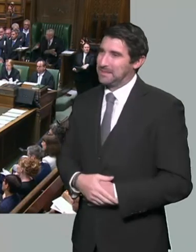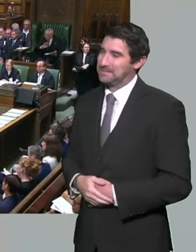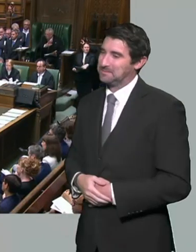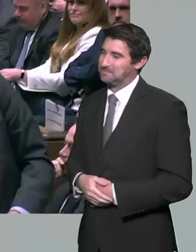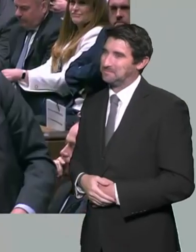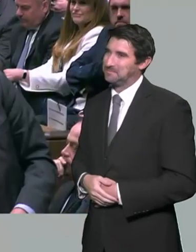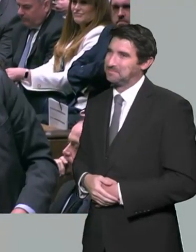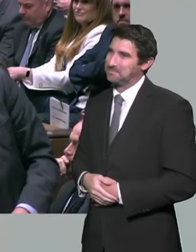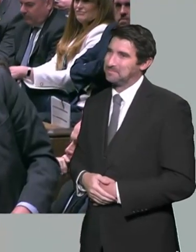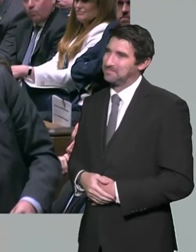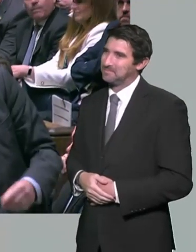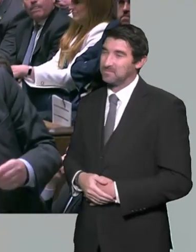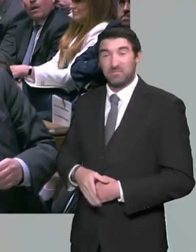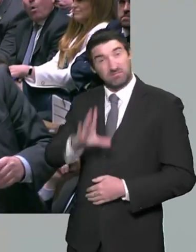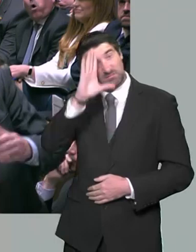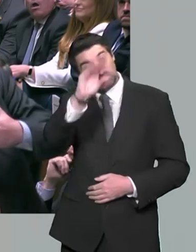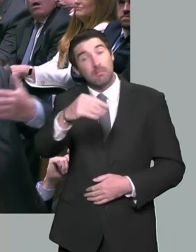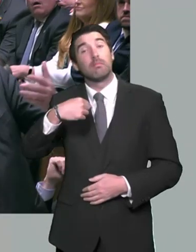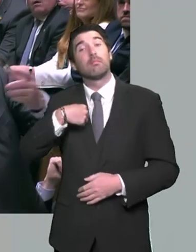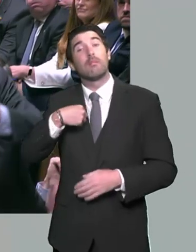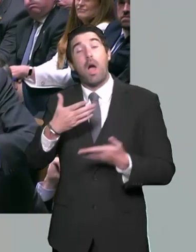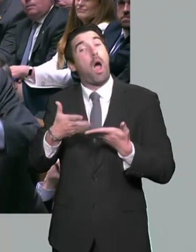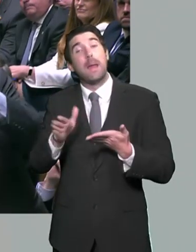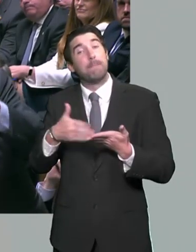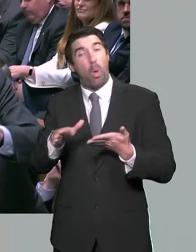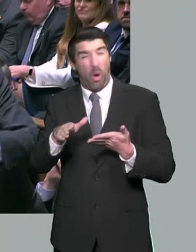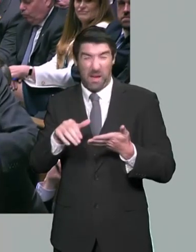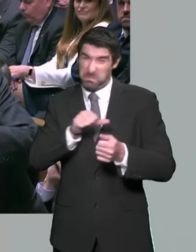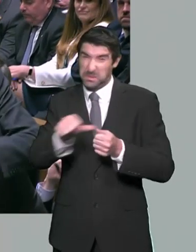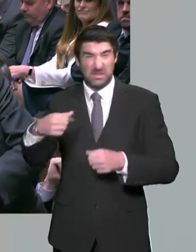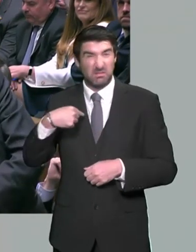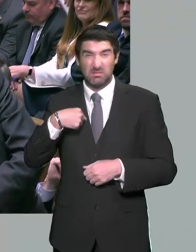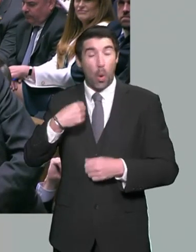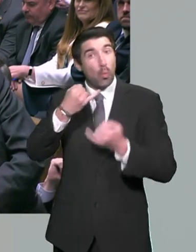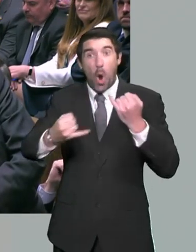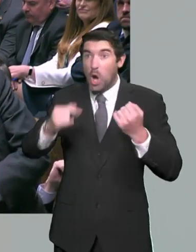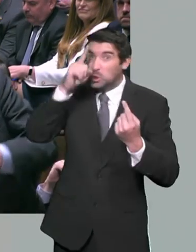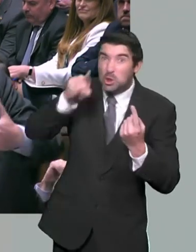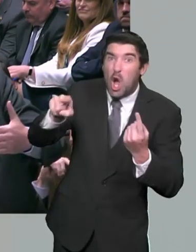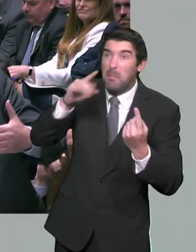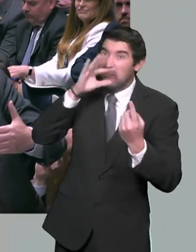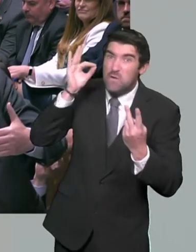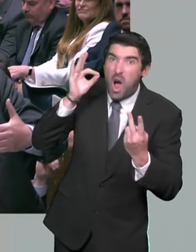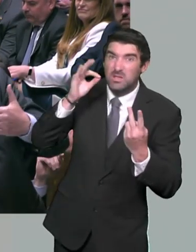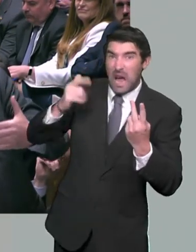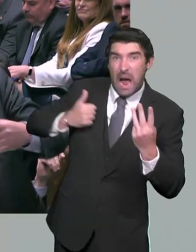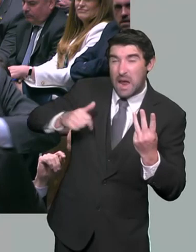Germany, Italy or Canada. As I have said, we have the highest number of people in payroll jobs—620,000 more—since records began. The right hon.